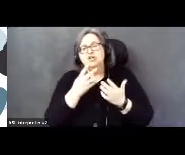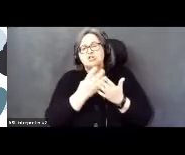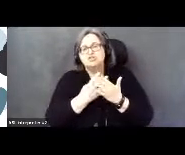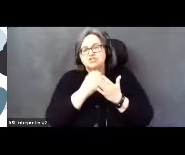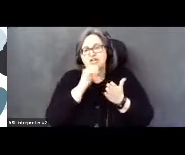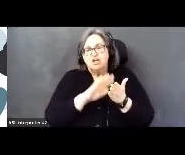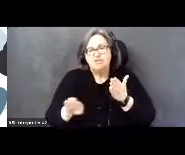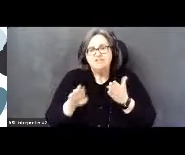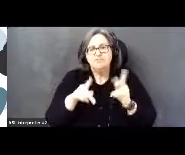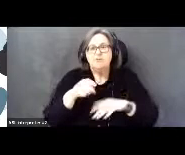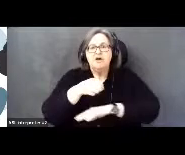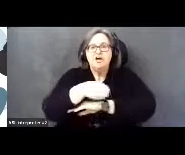at midnight, which tends to be what